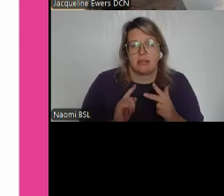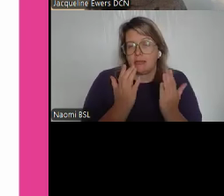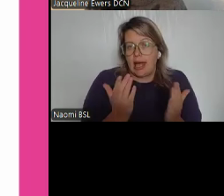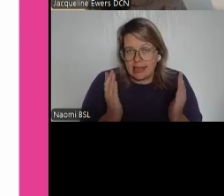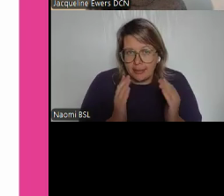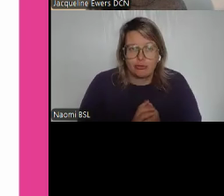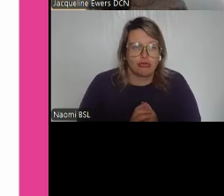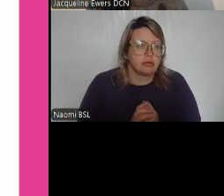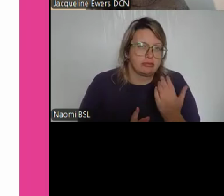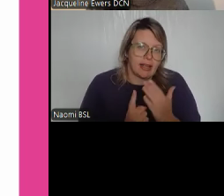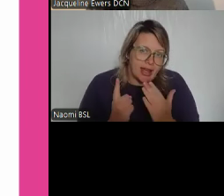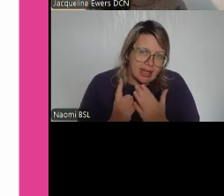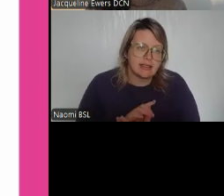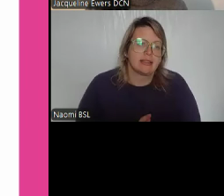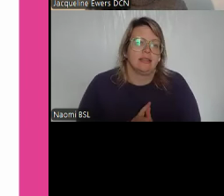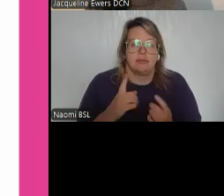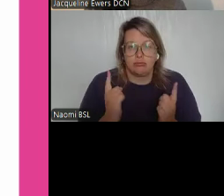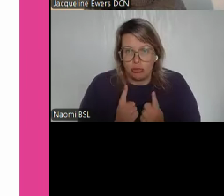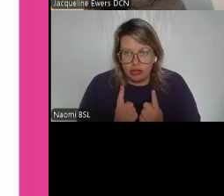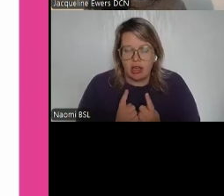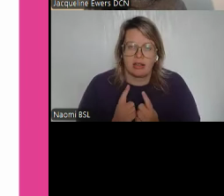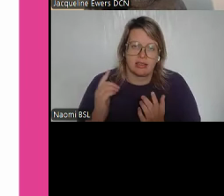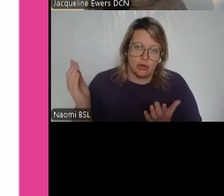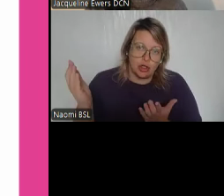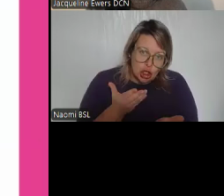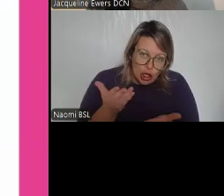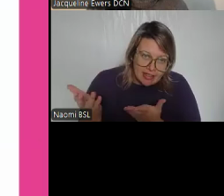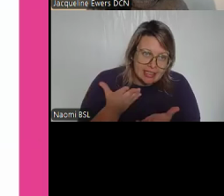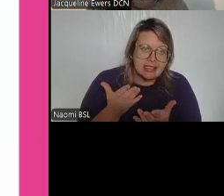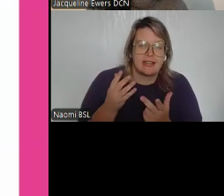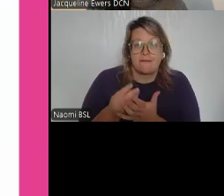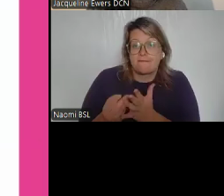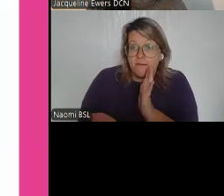events, products, services, and fundraising activities.